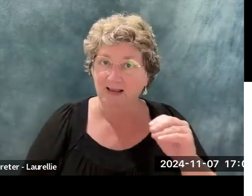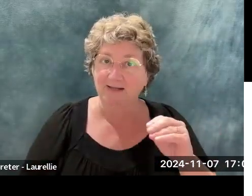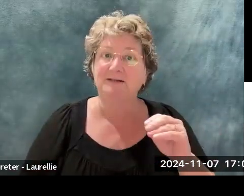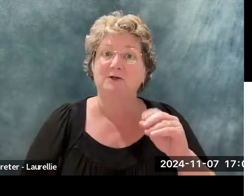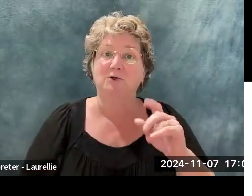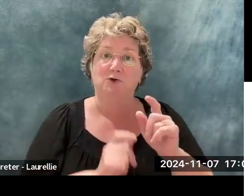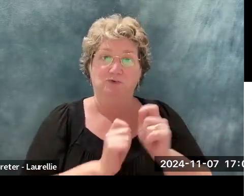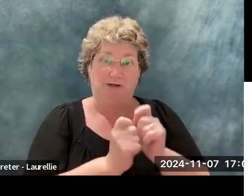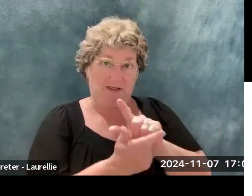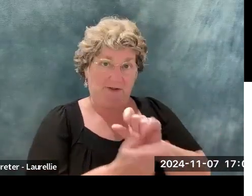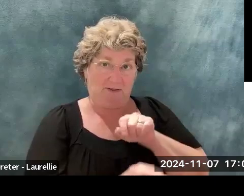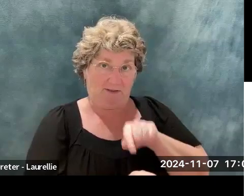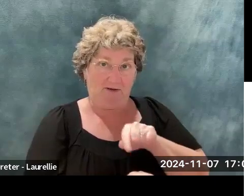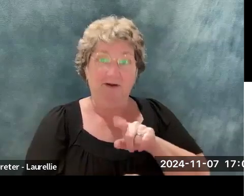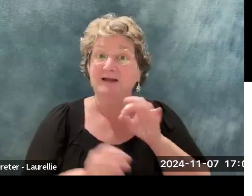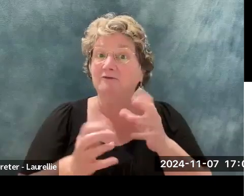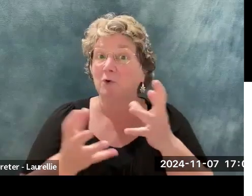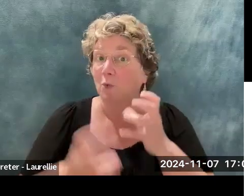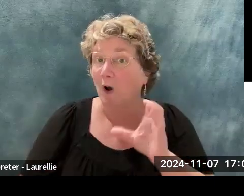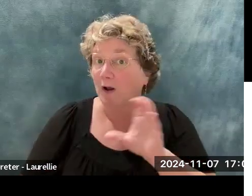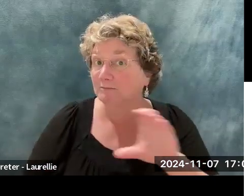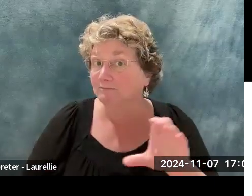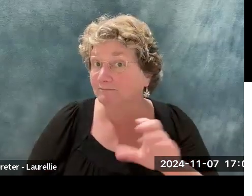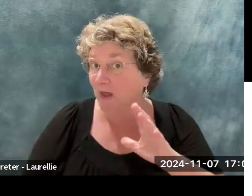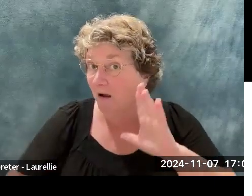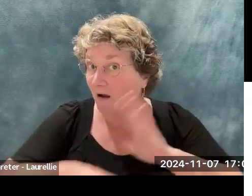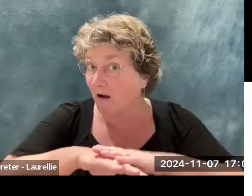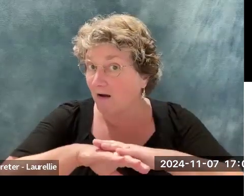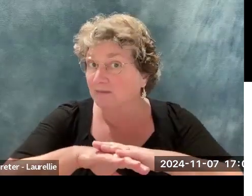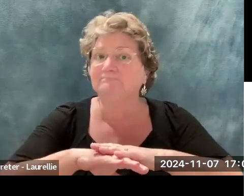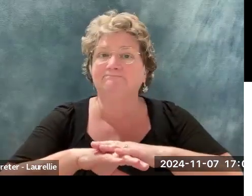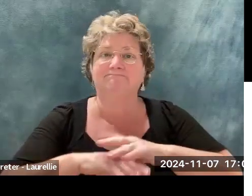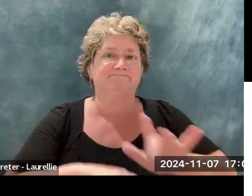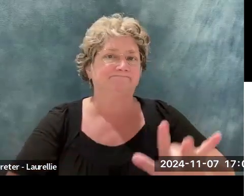If you would like the captions on, select the Show Captions button on your toolbar.